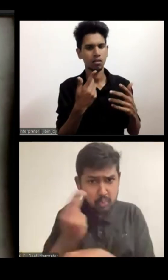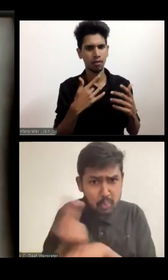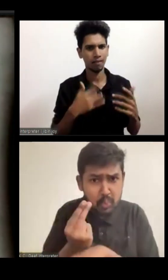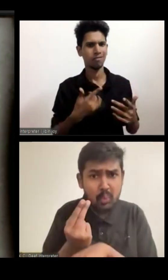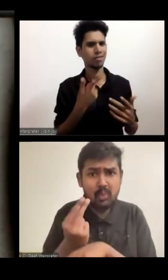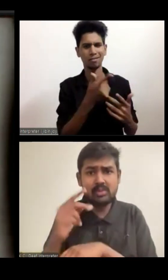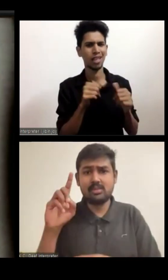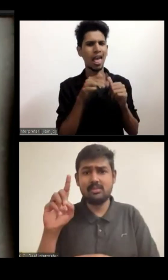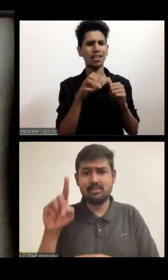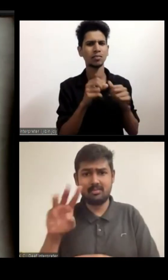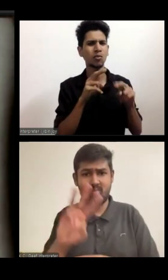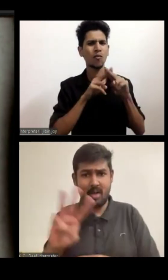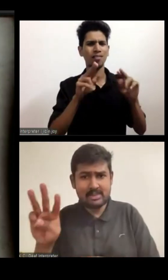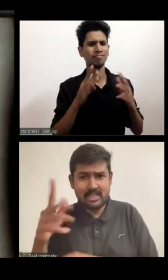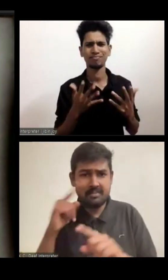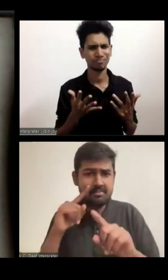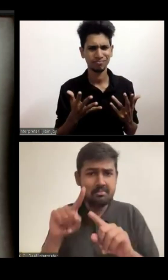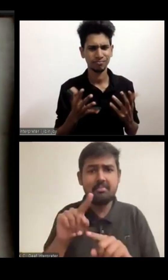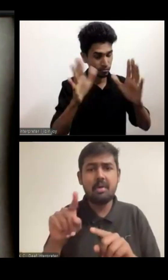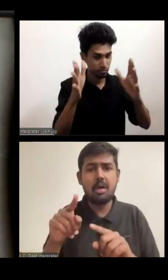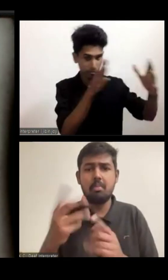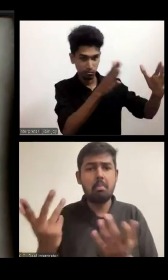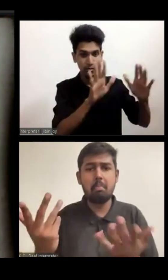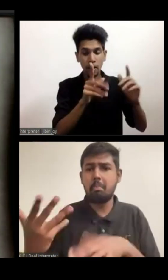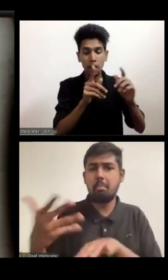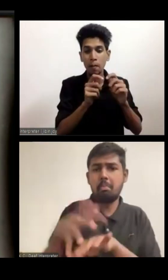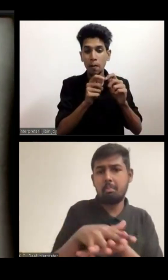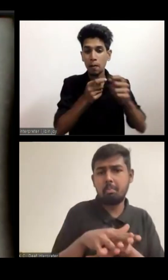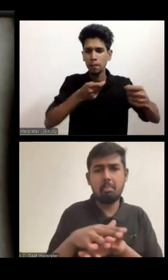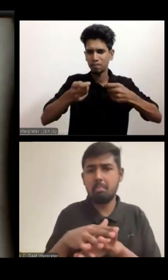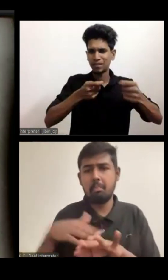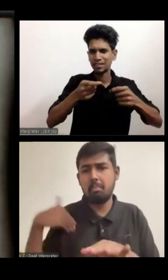Even though if you go and say that 16% of the global population is a person with disability.